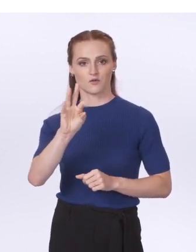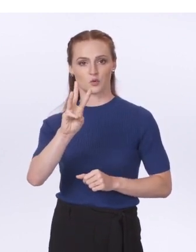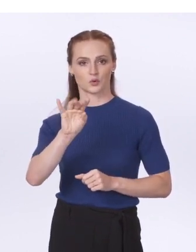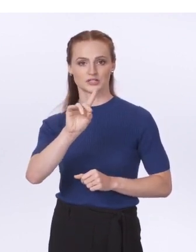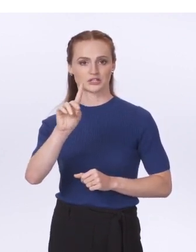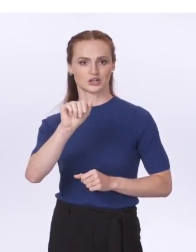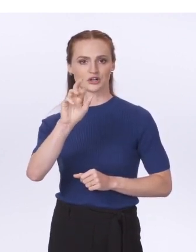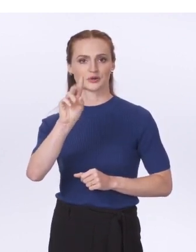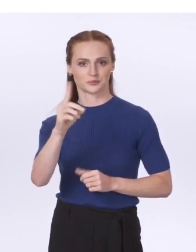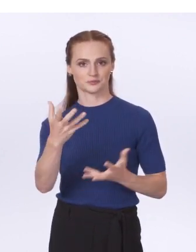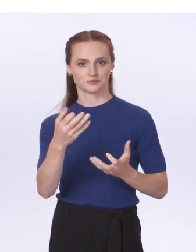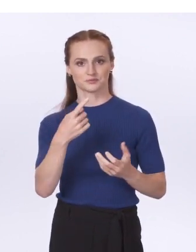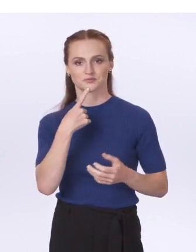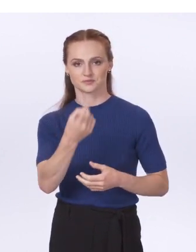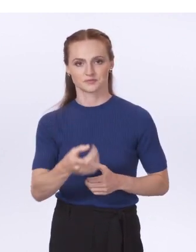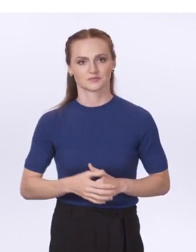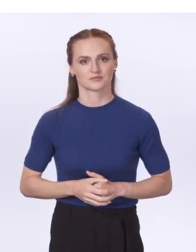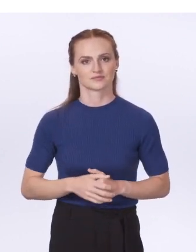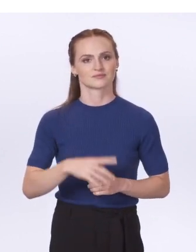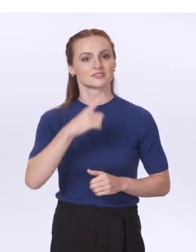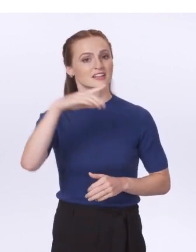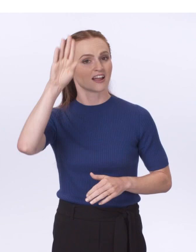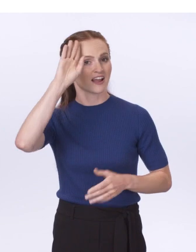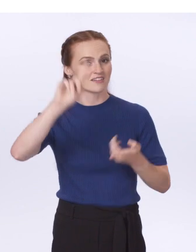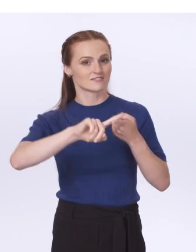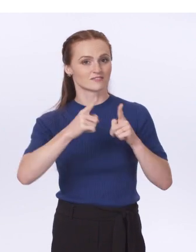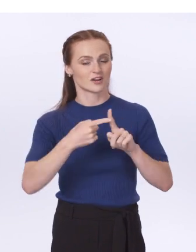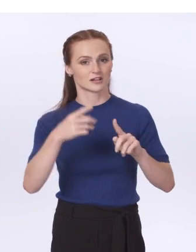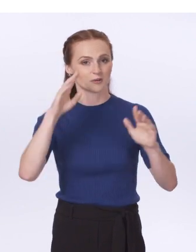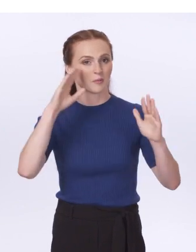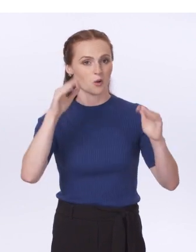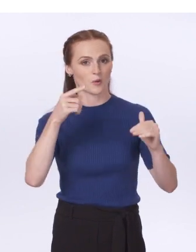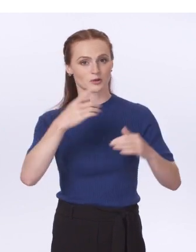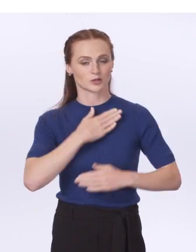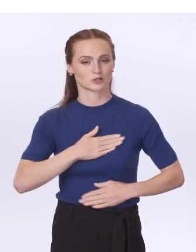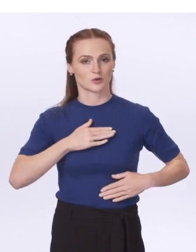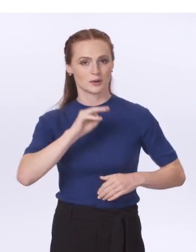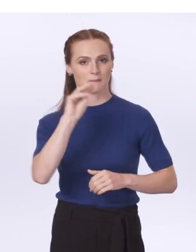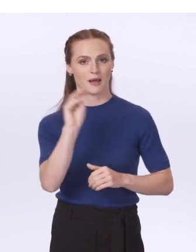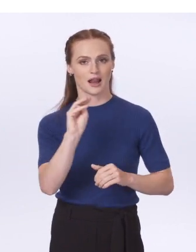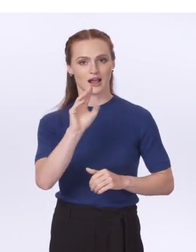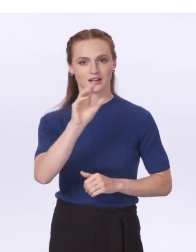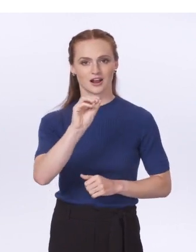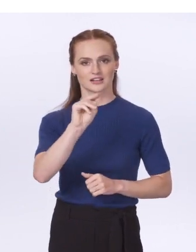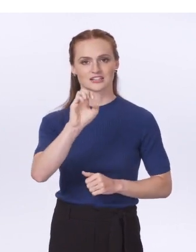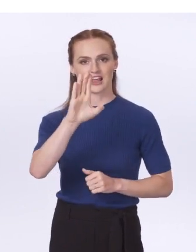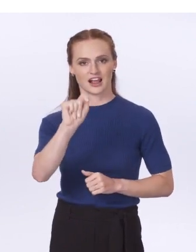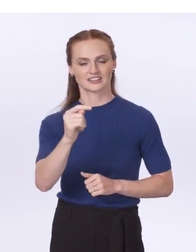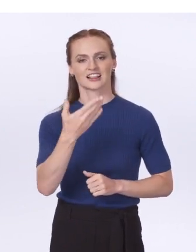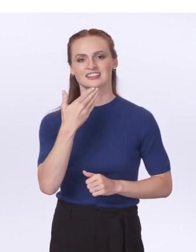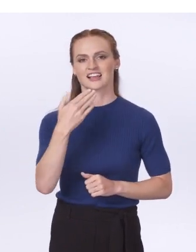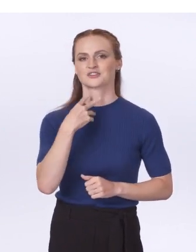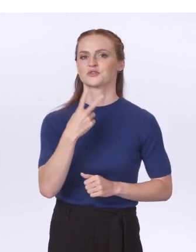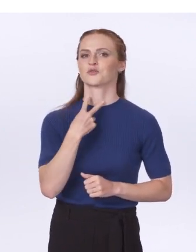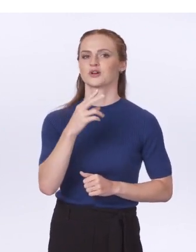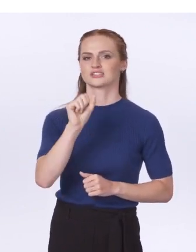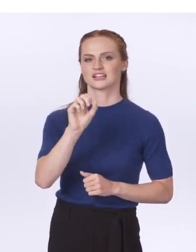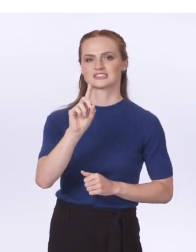Greetings, friends. Hope you’re enjoying Meta Connect. A very special thanks to the Voice SDK for this magical new system.